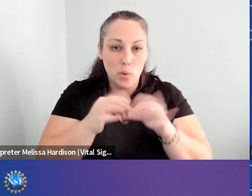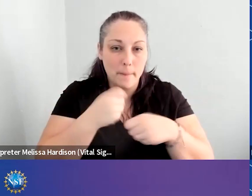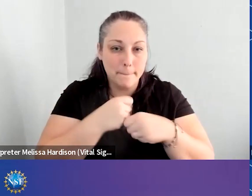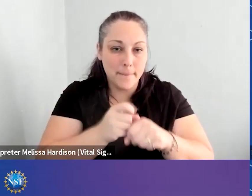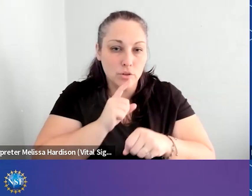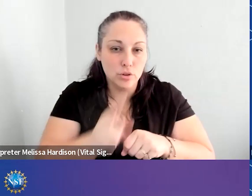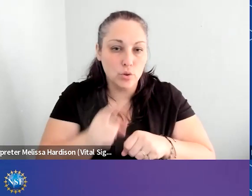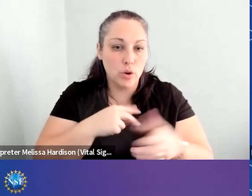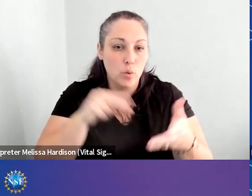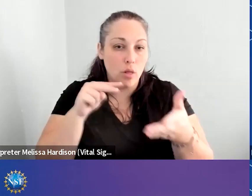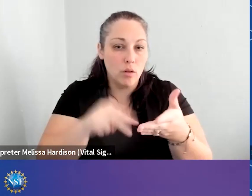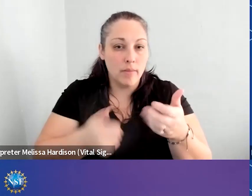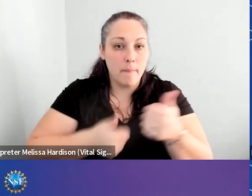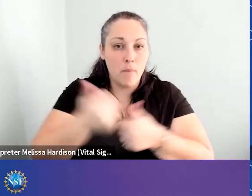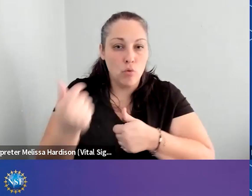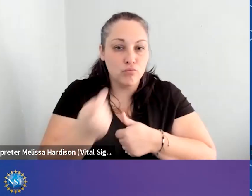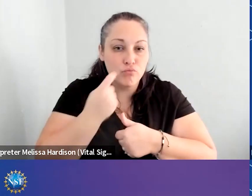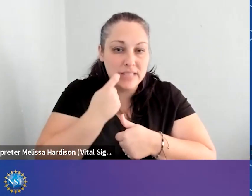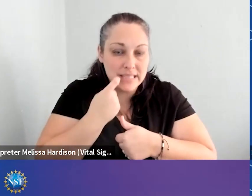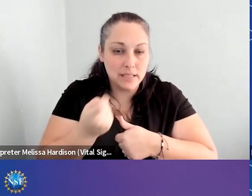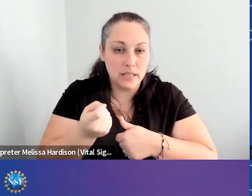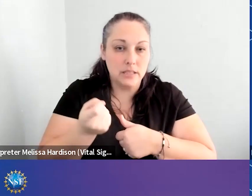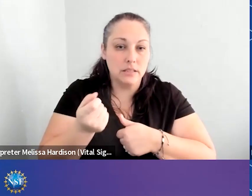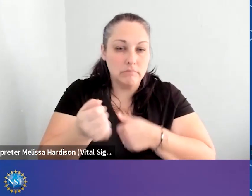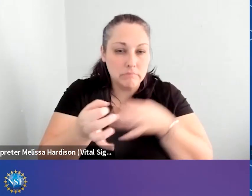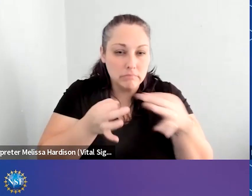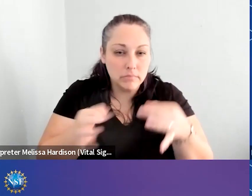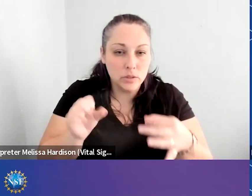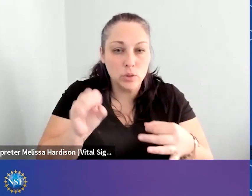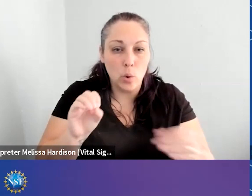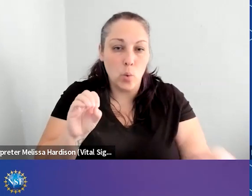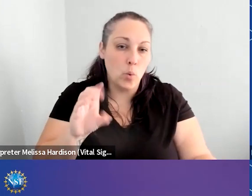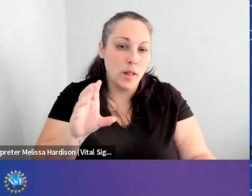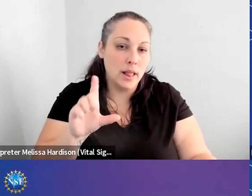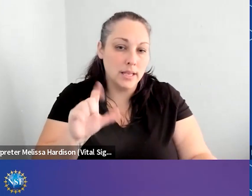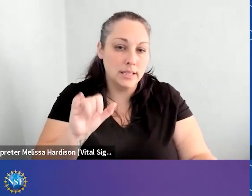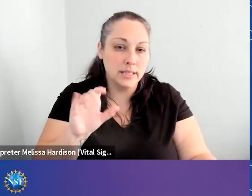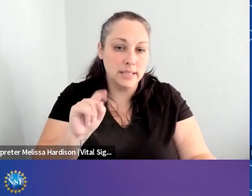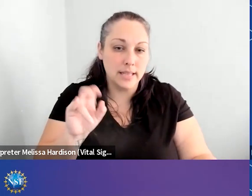I will tell you that one of the times I was working on a proposal for a submission